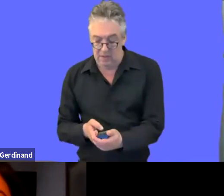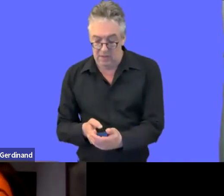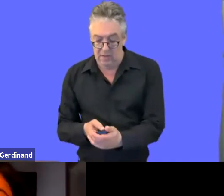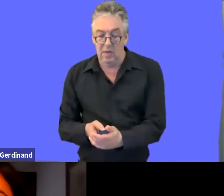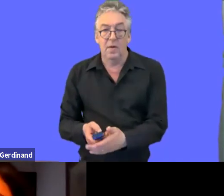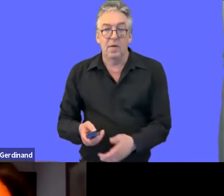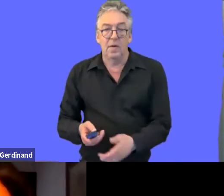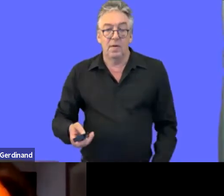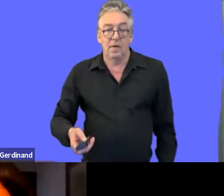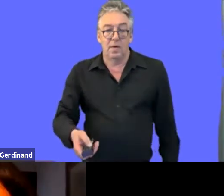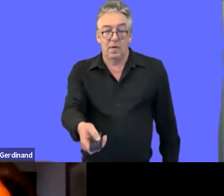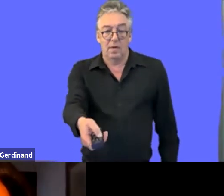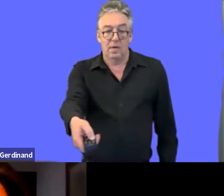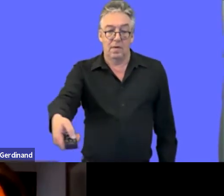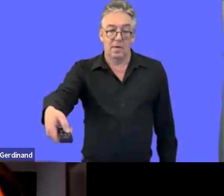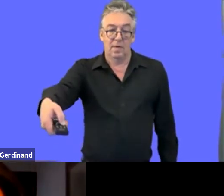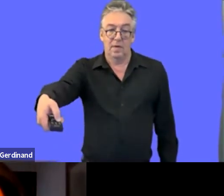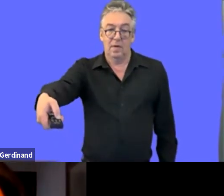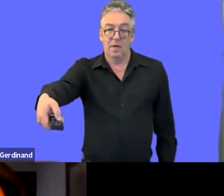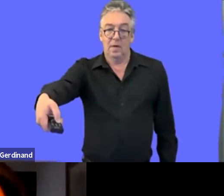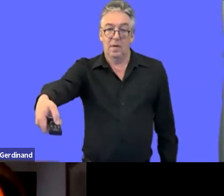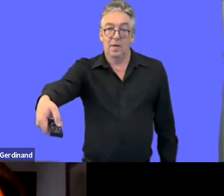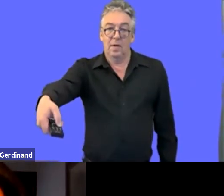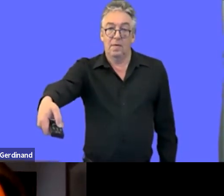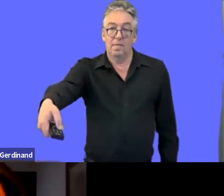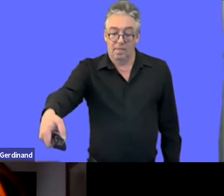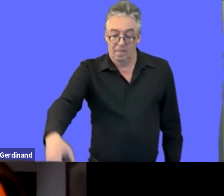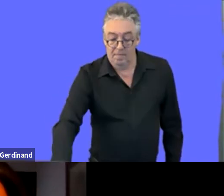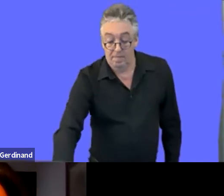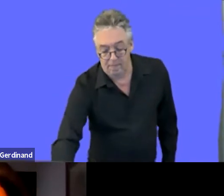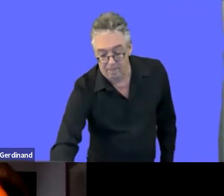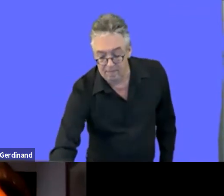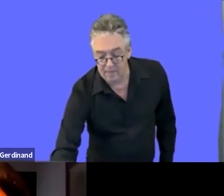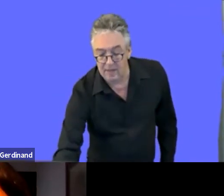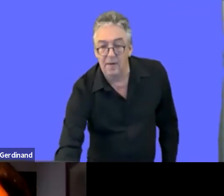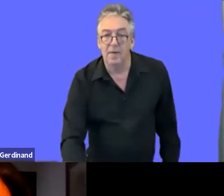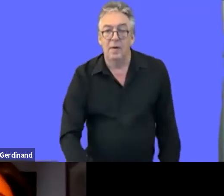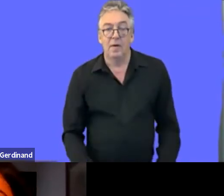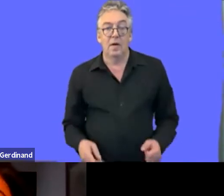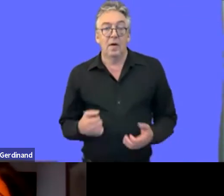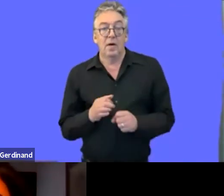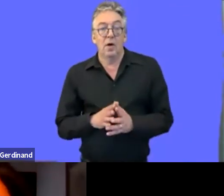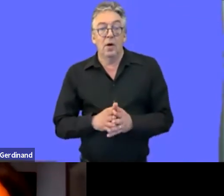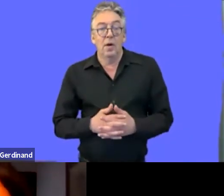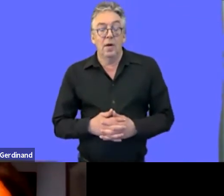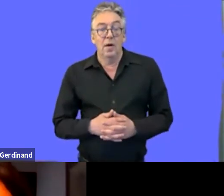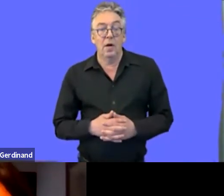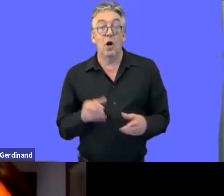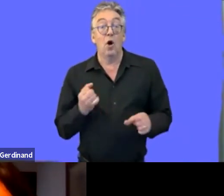but always remember these procedures were created for rights holders to bring Human Rights cases,